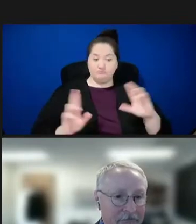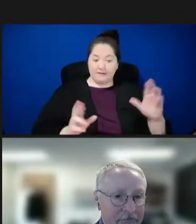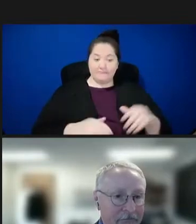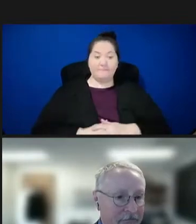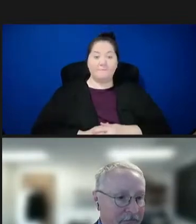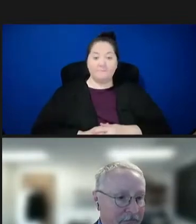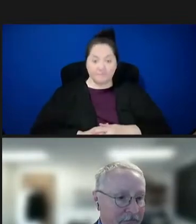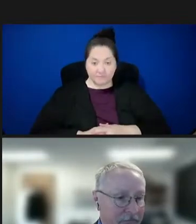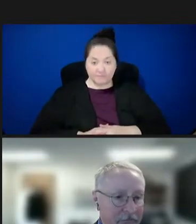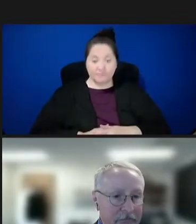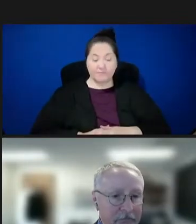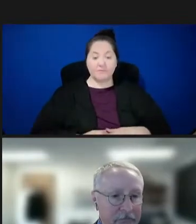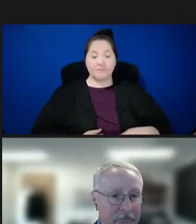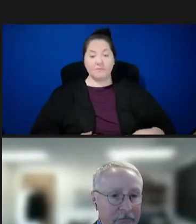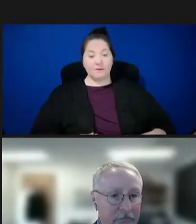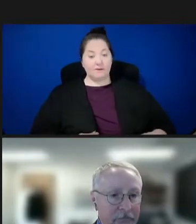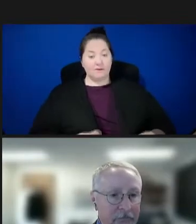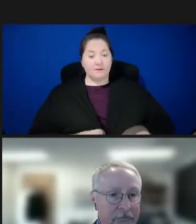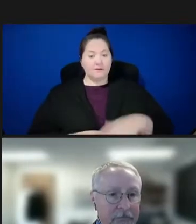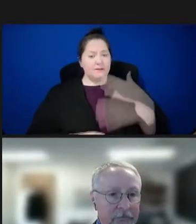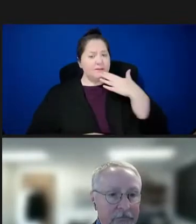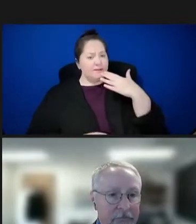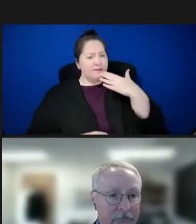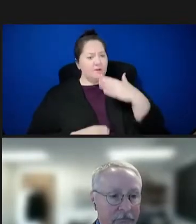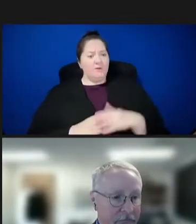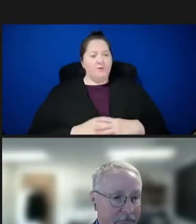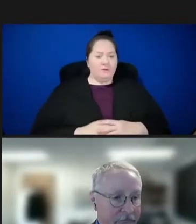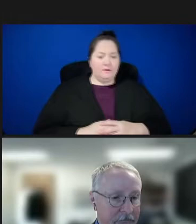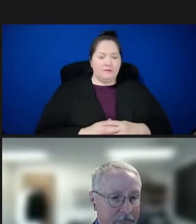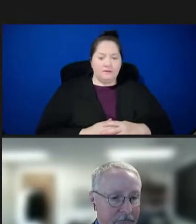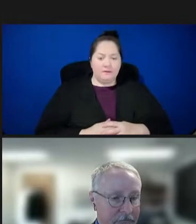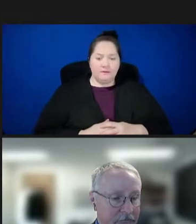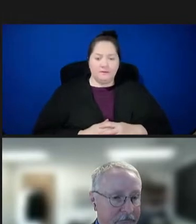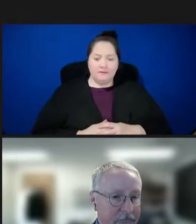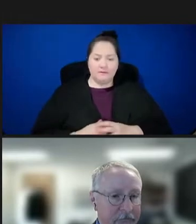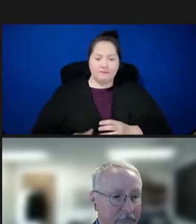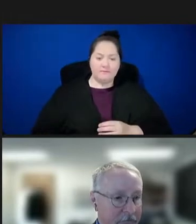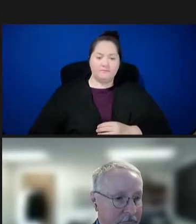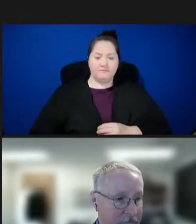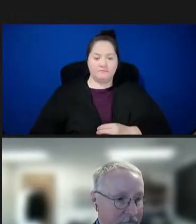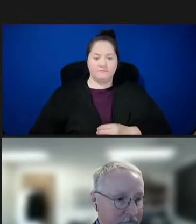Greg Singleton: All right. Thank you, Dr. Hopkins. First of all, I want to start off